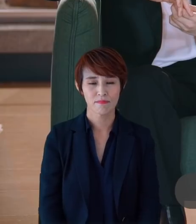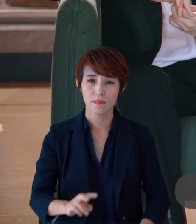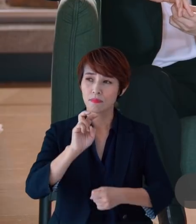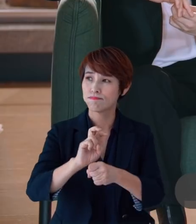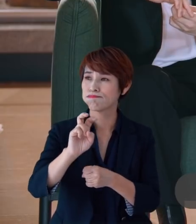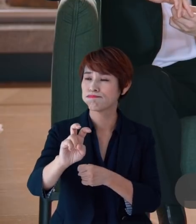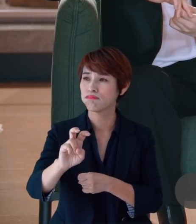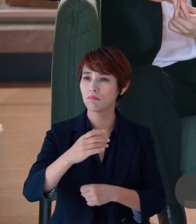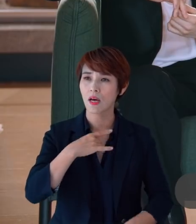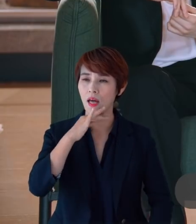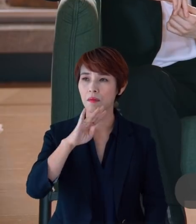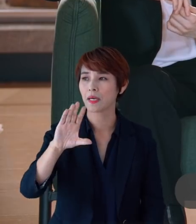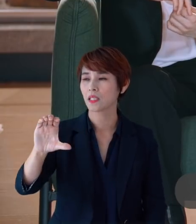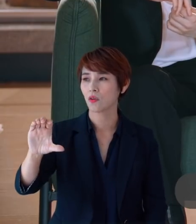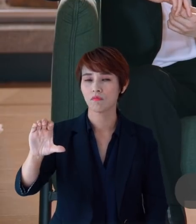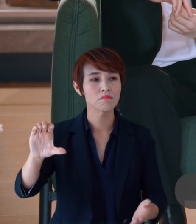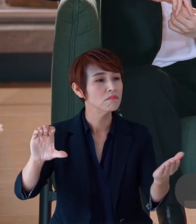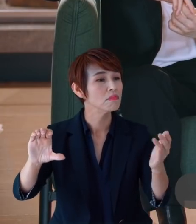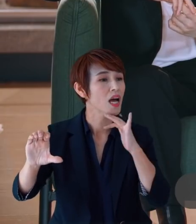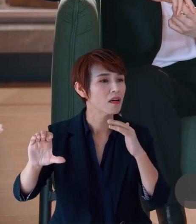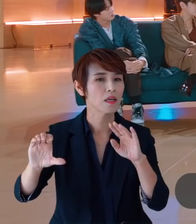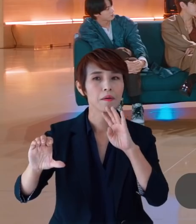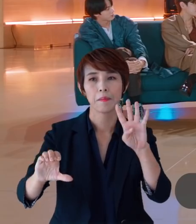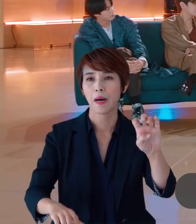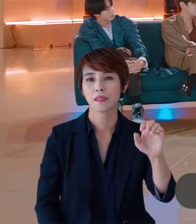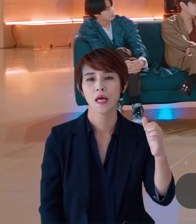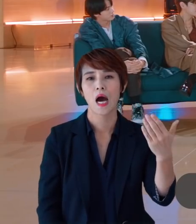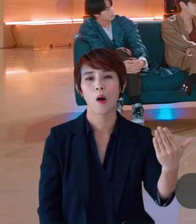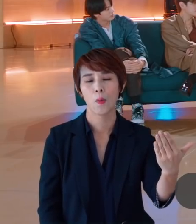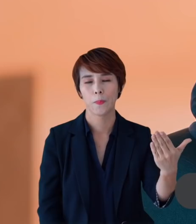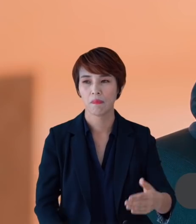Jung Kook: In 20 years, I’ll be 45. How about you? 49? Jimin: Well, he’ll be 50.